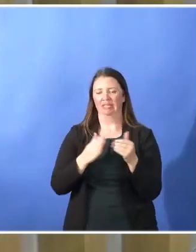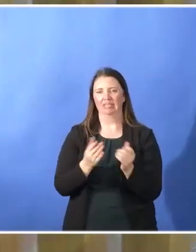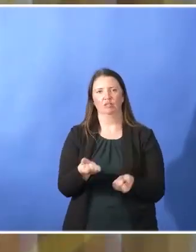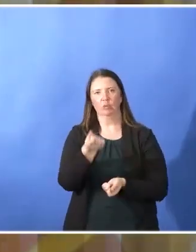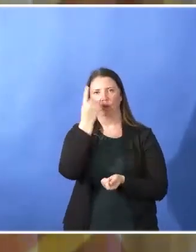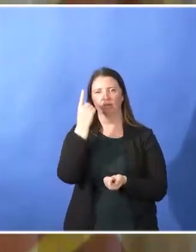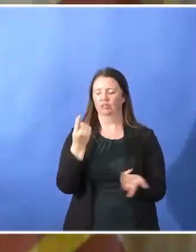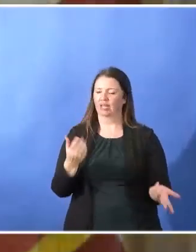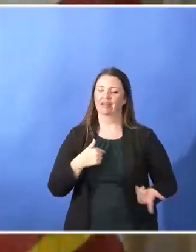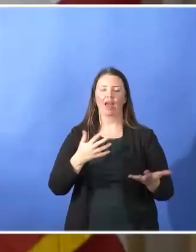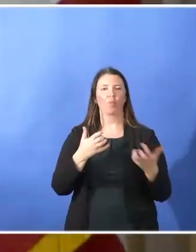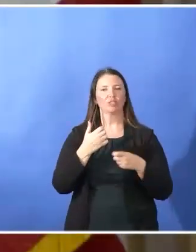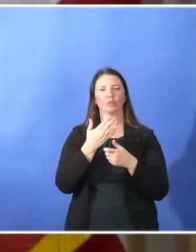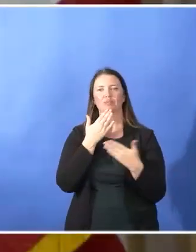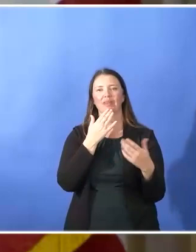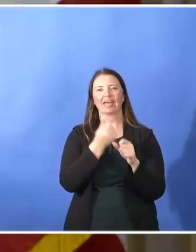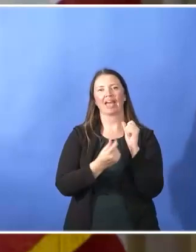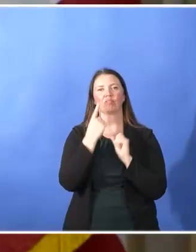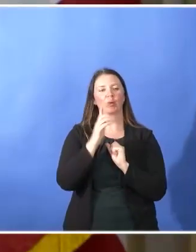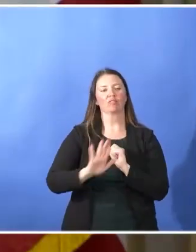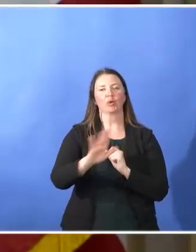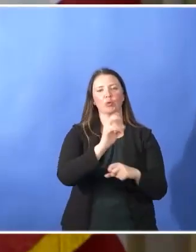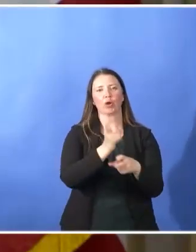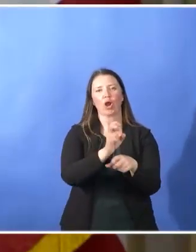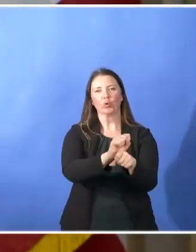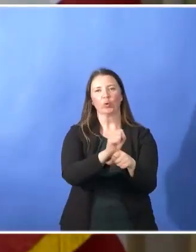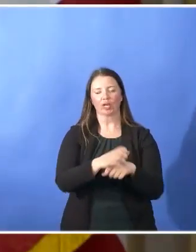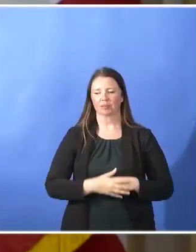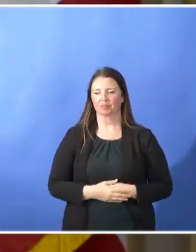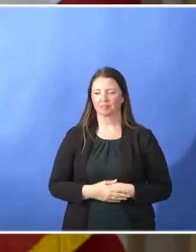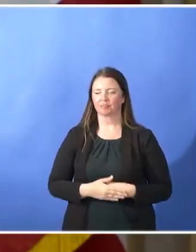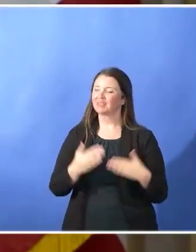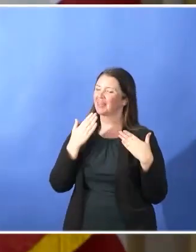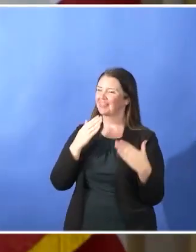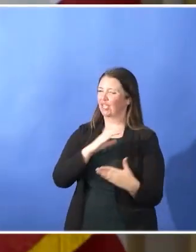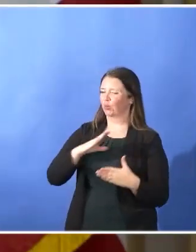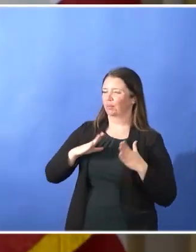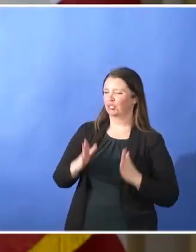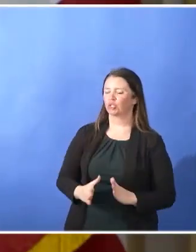THANK, COMMISSIONERS. AS YOU KNOW, HURRICANE IAN IS